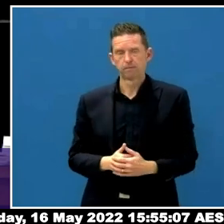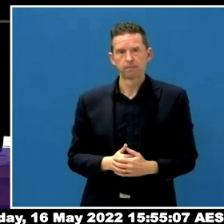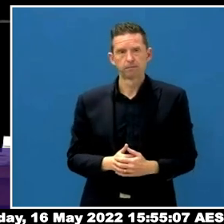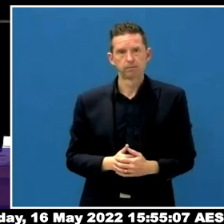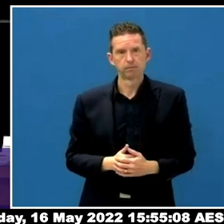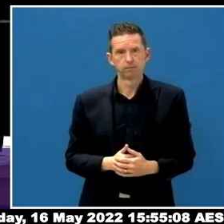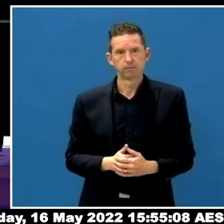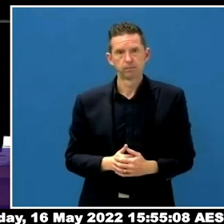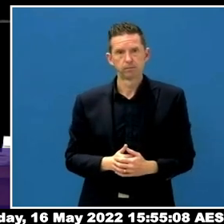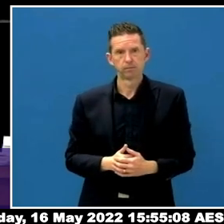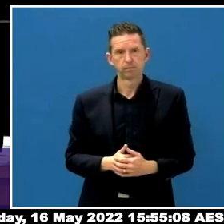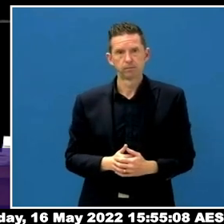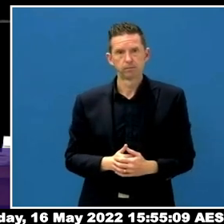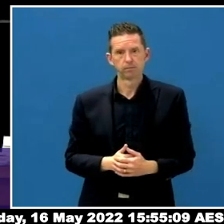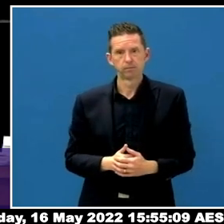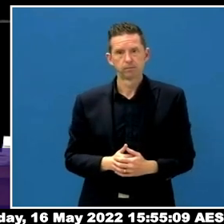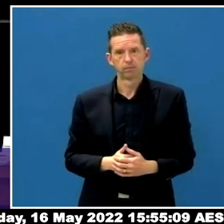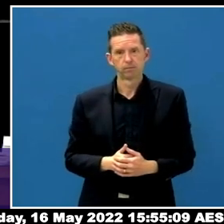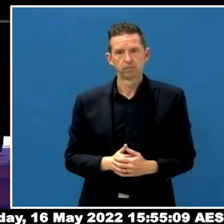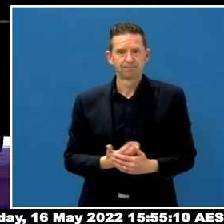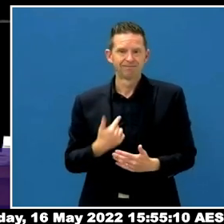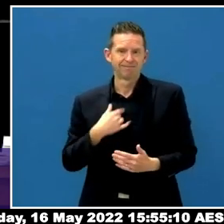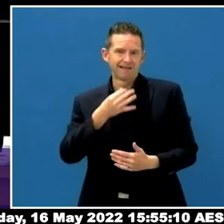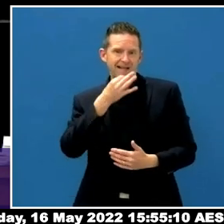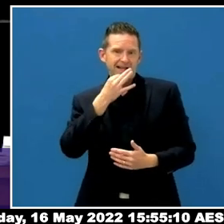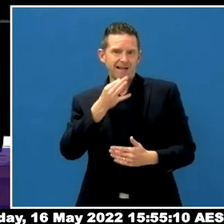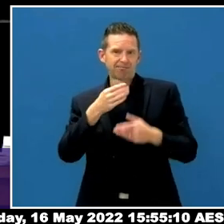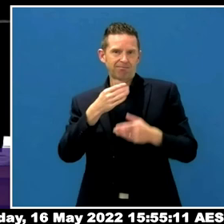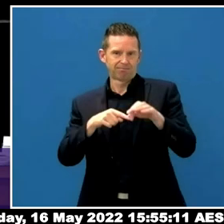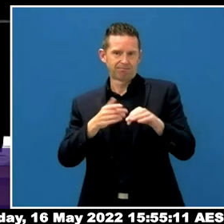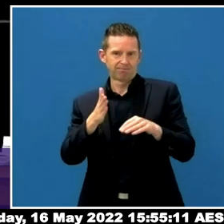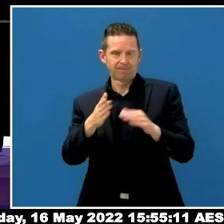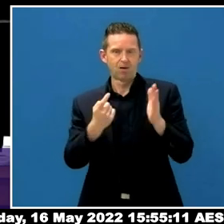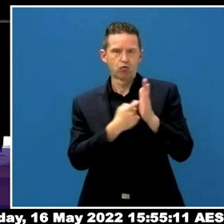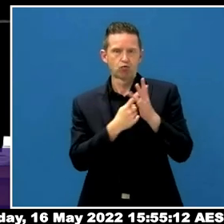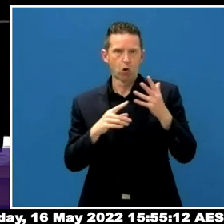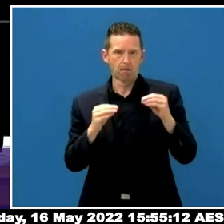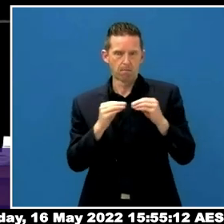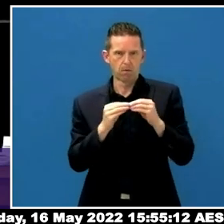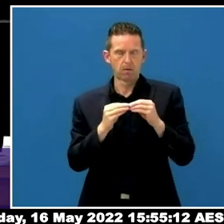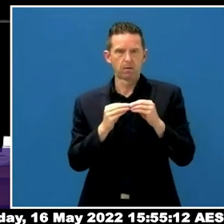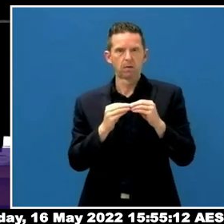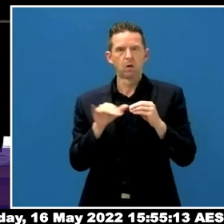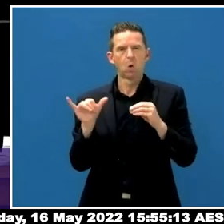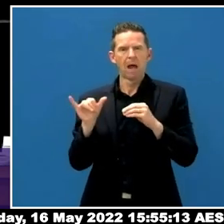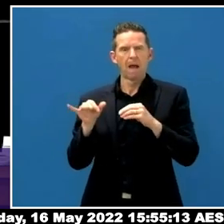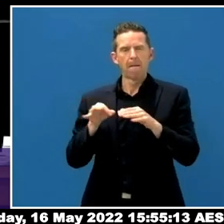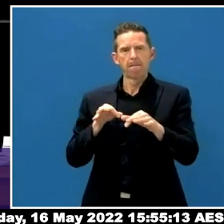you, Rob - or the plan manager's involvement but the system being confusing and inconsistent. ROB: Very much so.